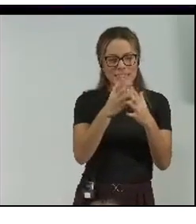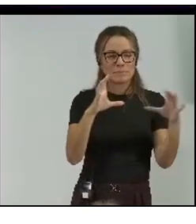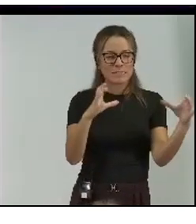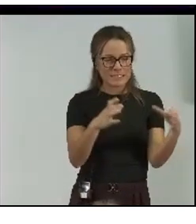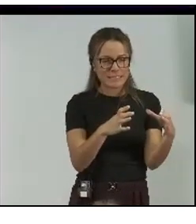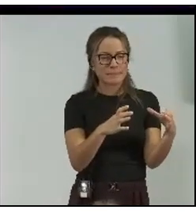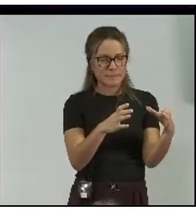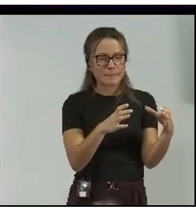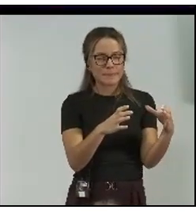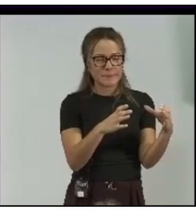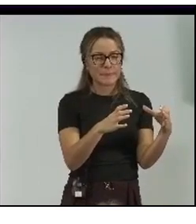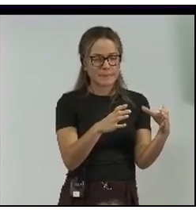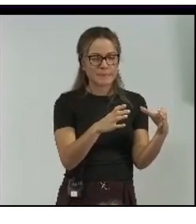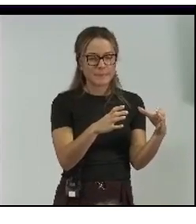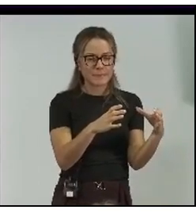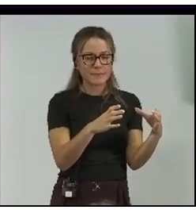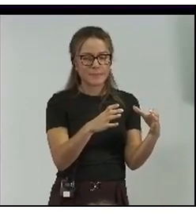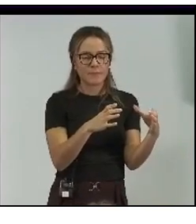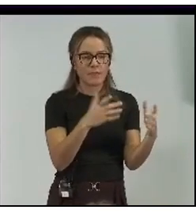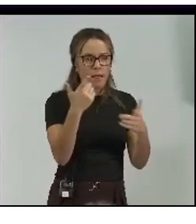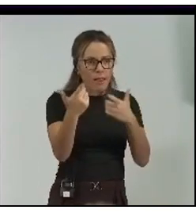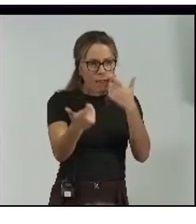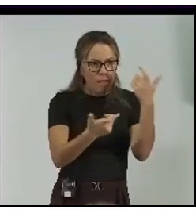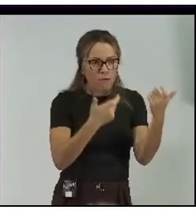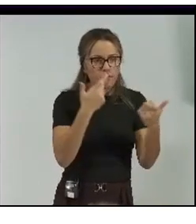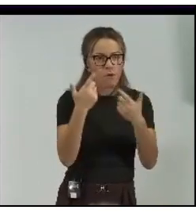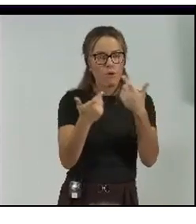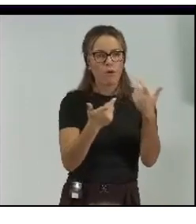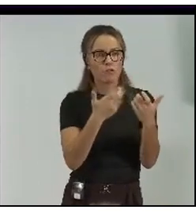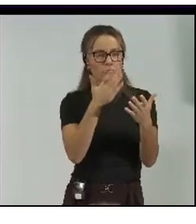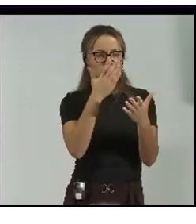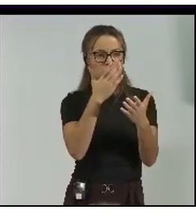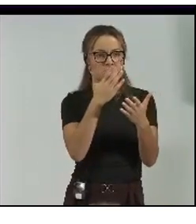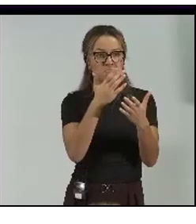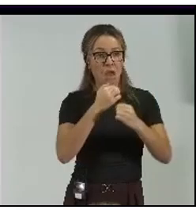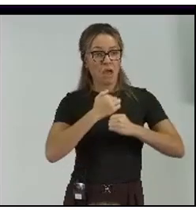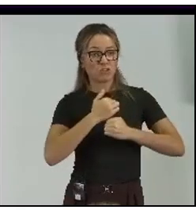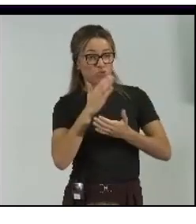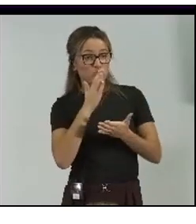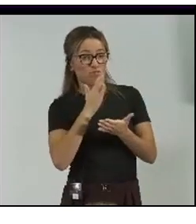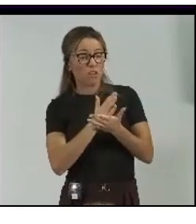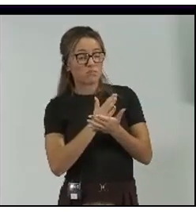looking for trusted providers that can help their organisation succeed.